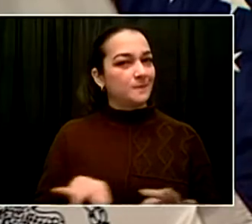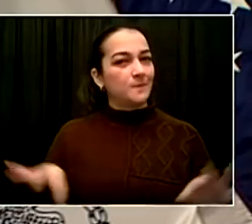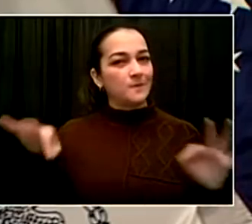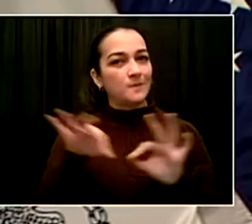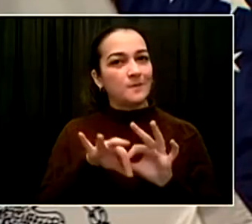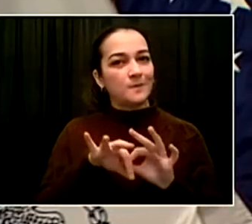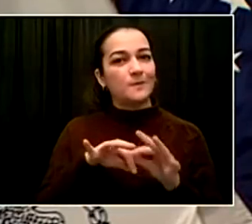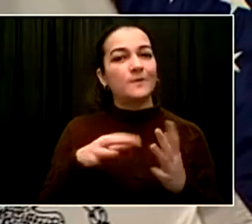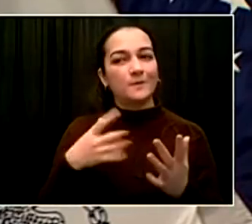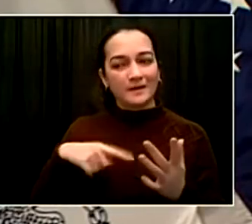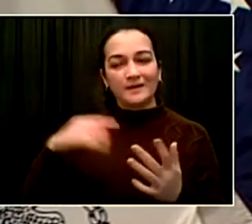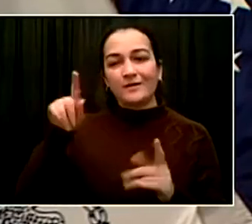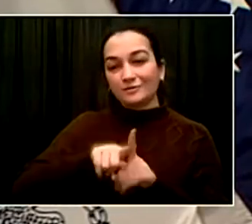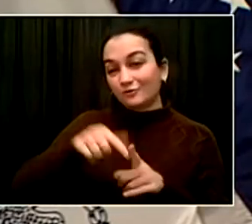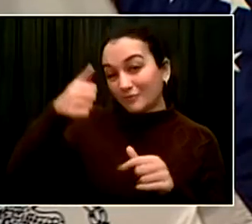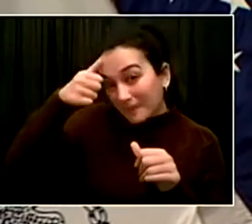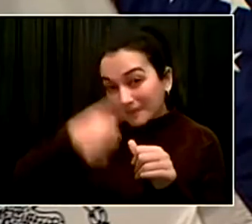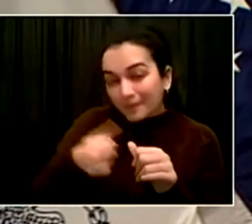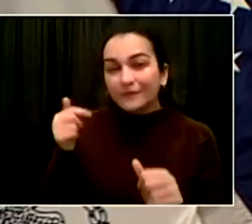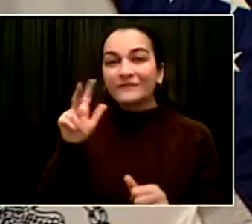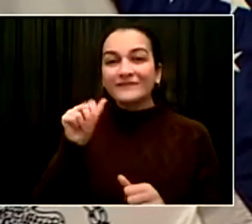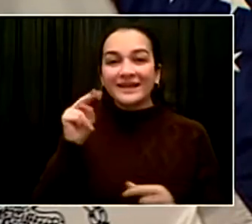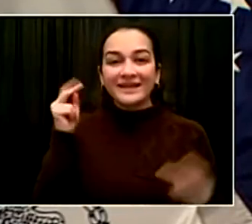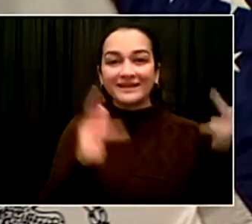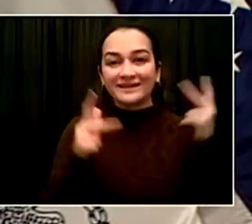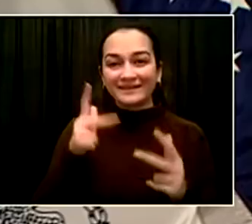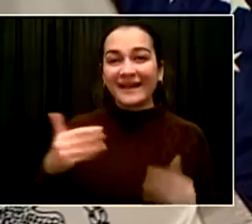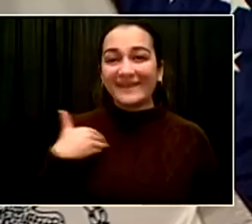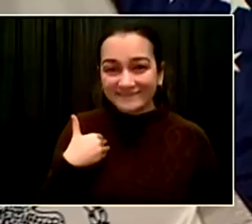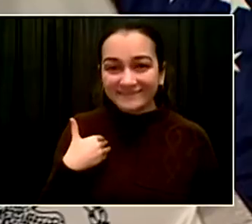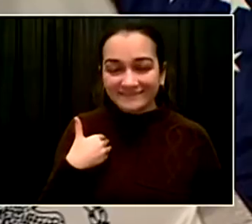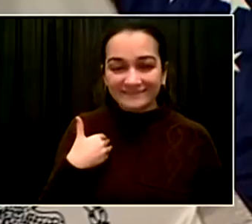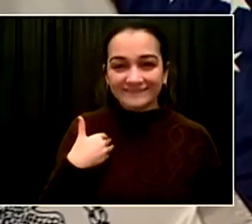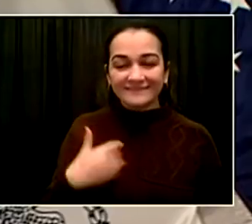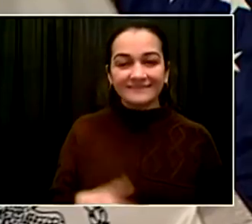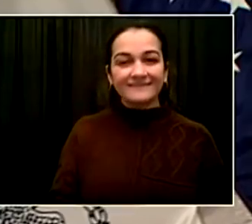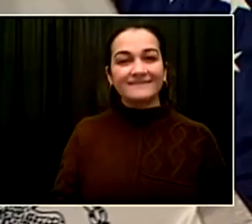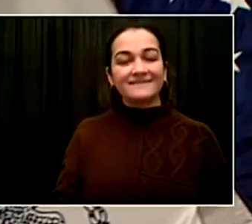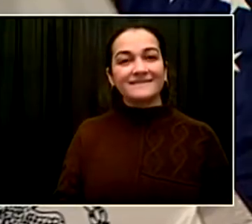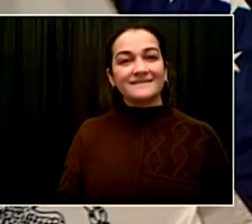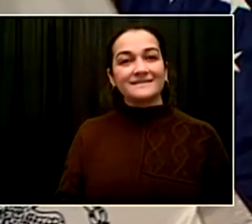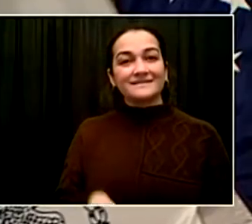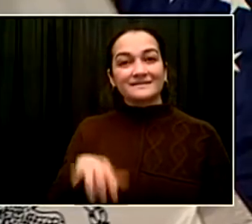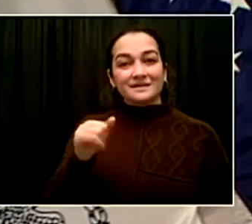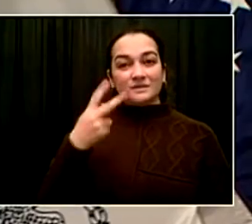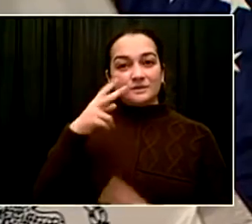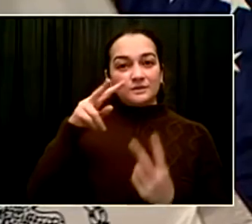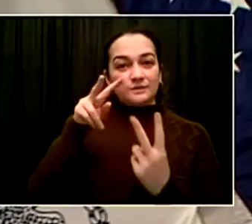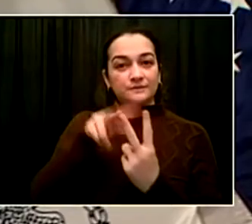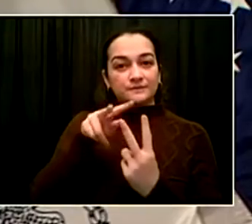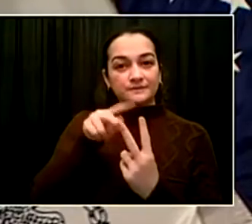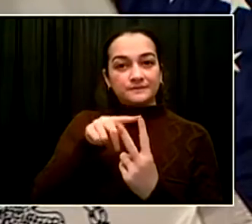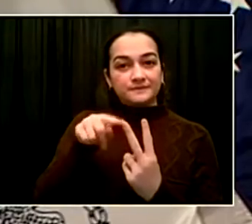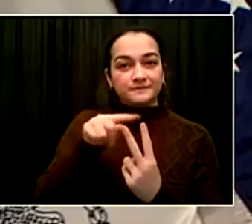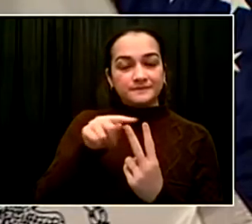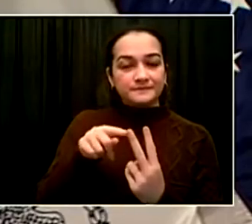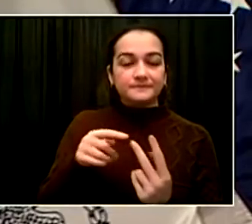THAN LOCATIONS IN PREVIOUSLY AND USE MOBILE LOT AS WELL. WE NEED TO KEEP TWO CORE